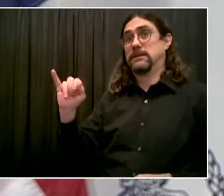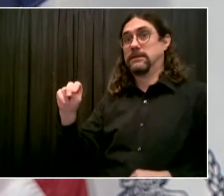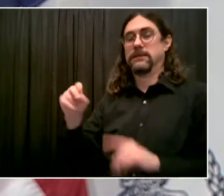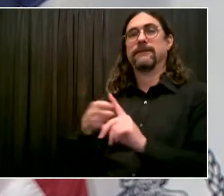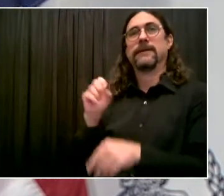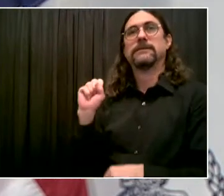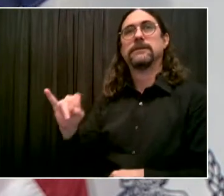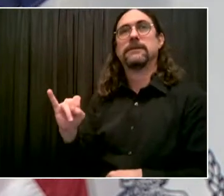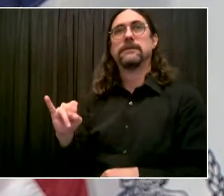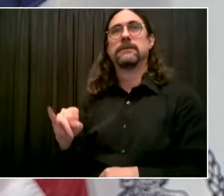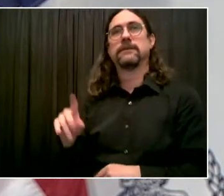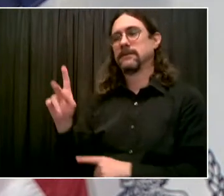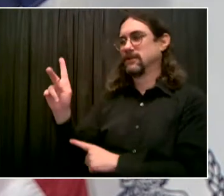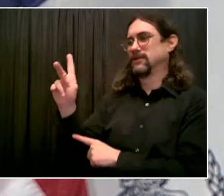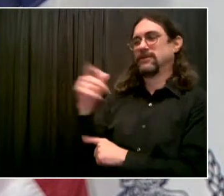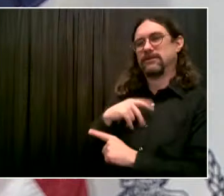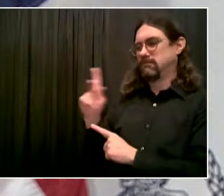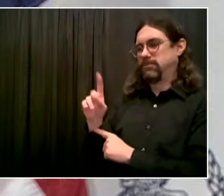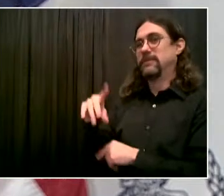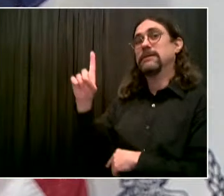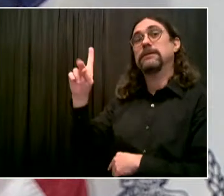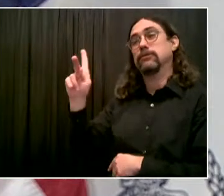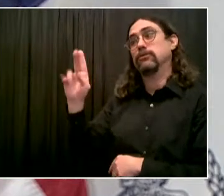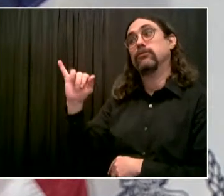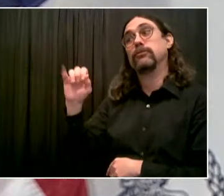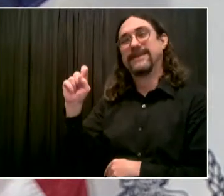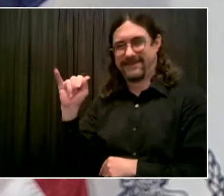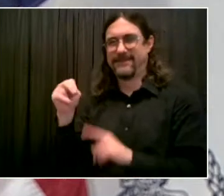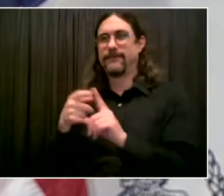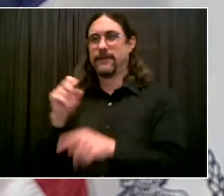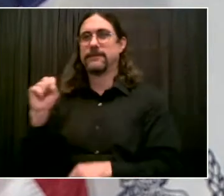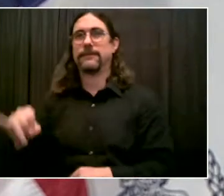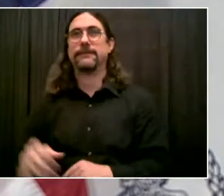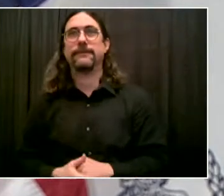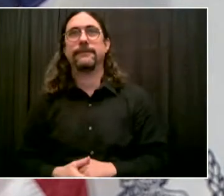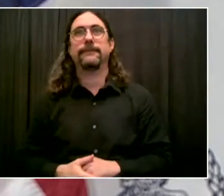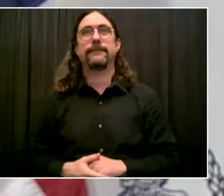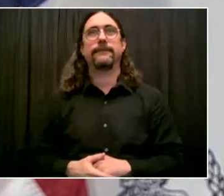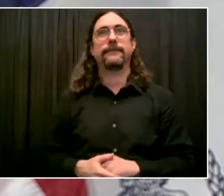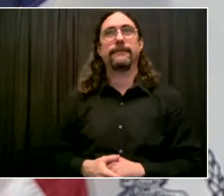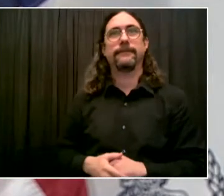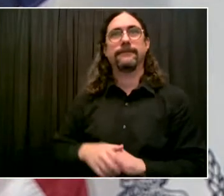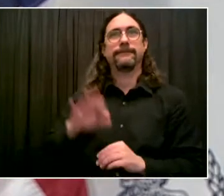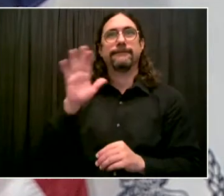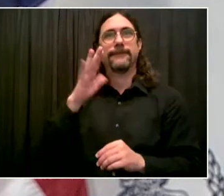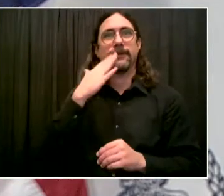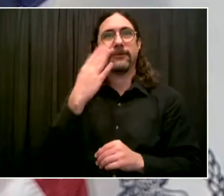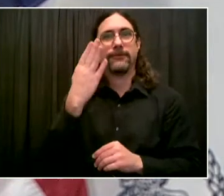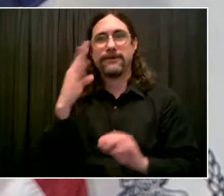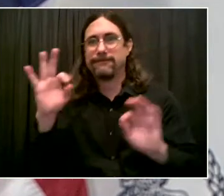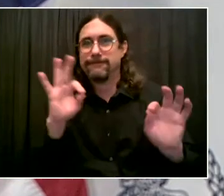ISLAND ADVANCE. Reporter: WANTNTDE TO ASK